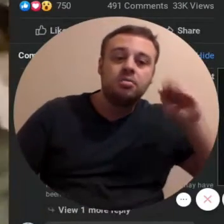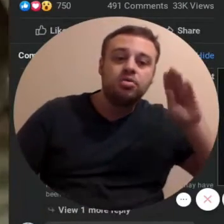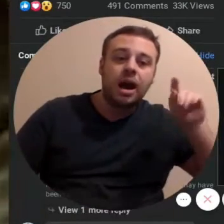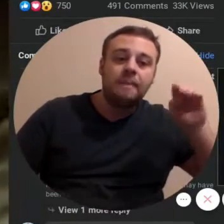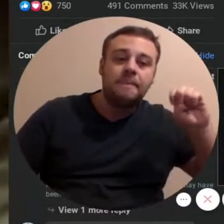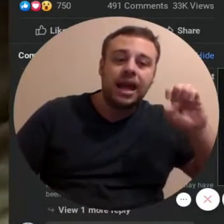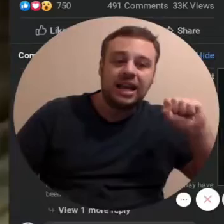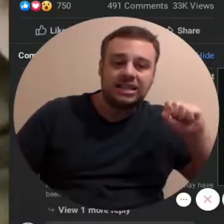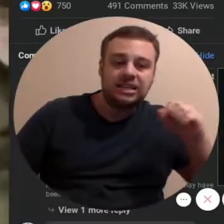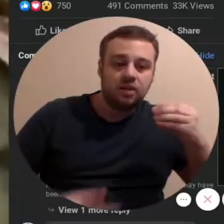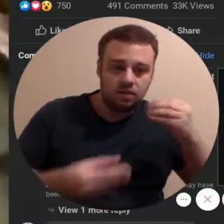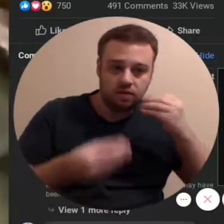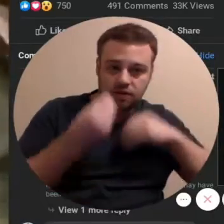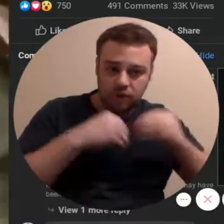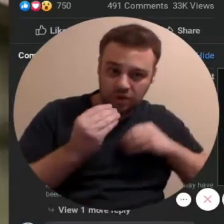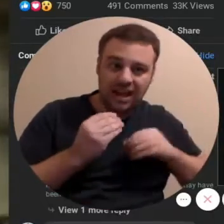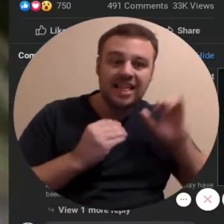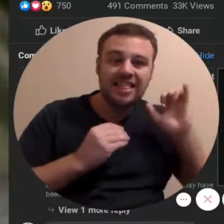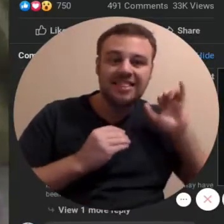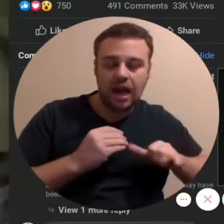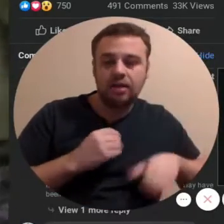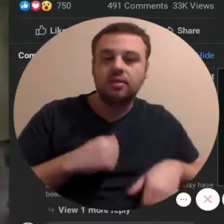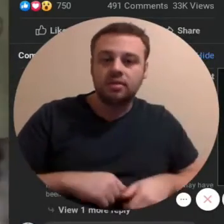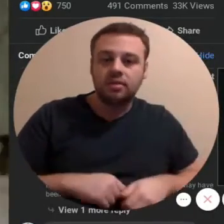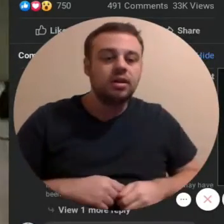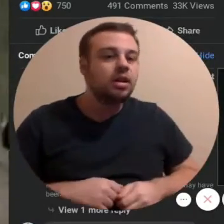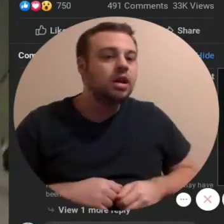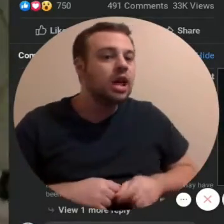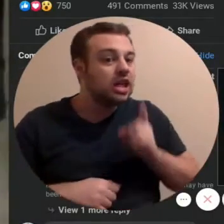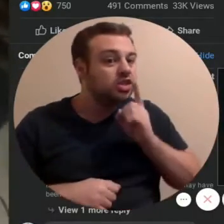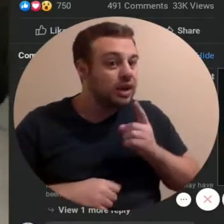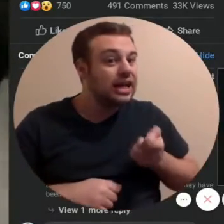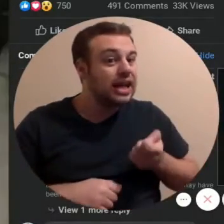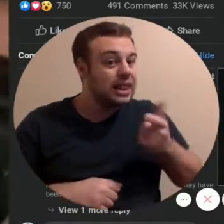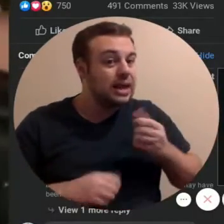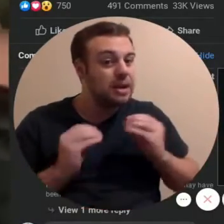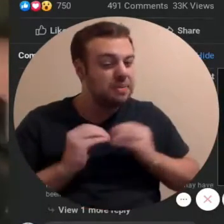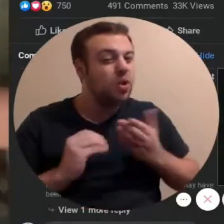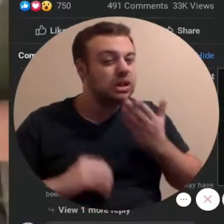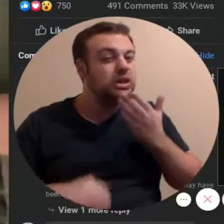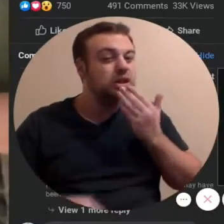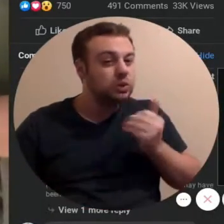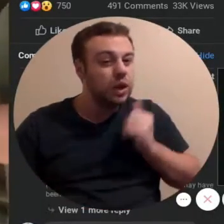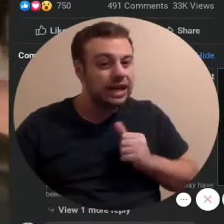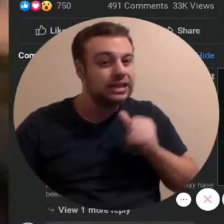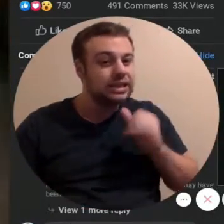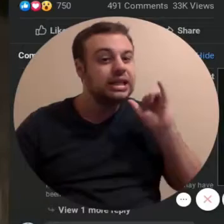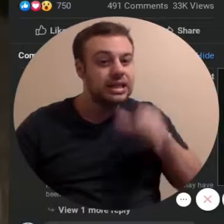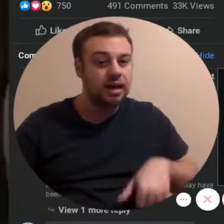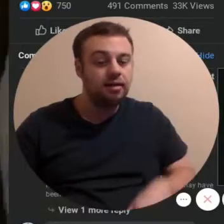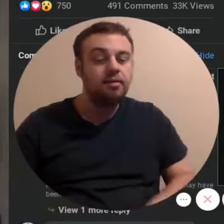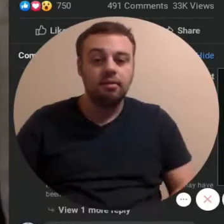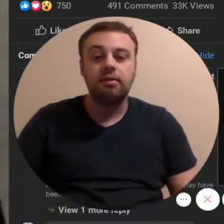But for primates? Julie: It's actually a little bit sweeter. Hi Pedro! Erica: I need a place to like sit.